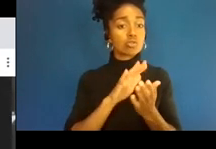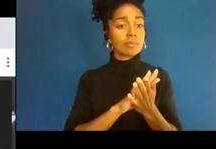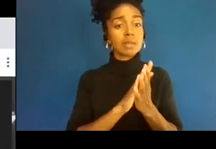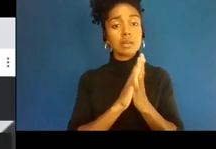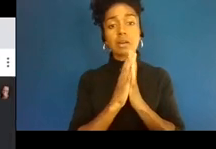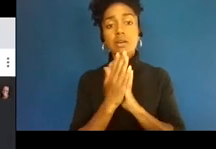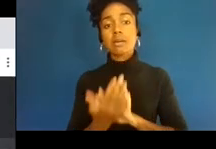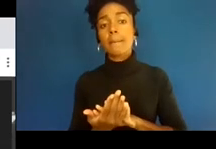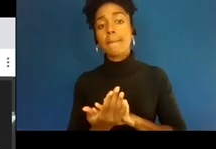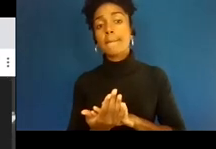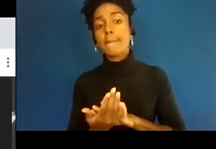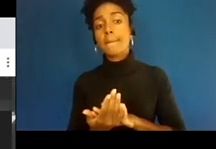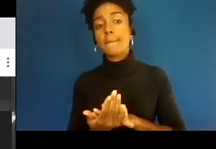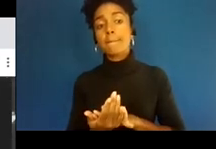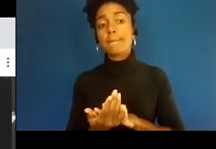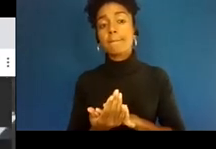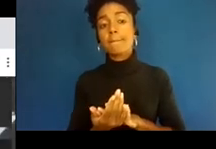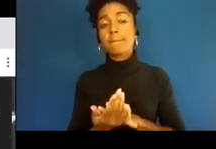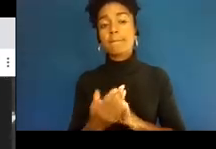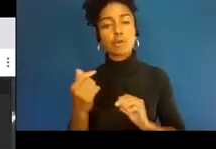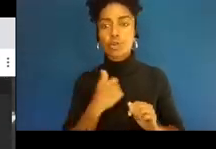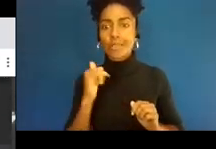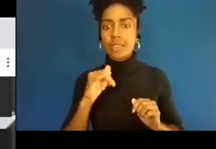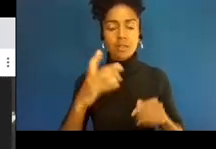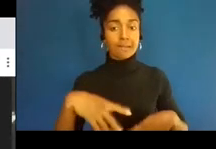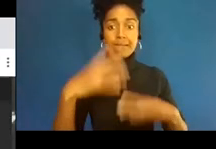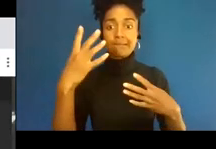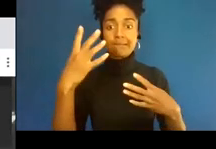Sorry that one jumped. I'll read another one.